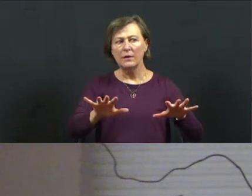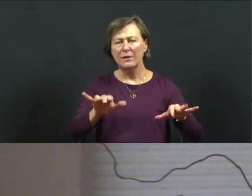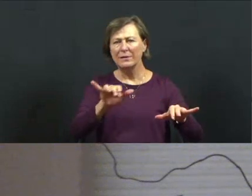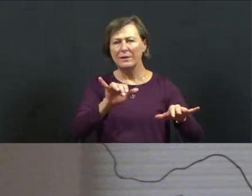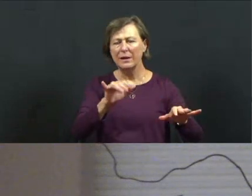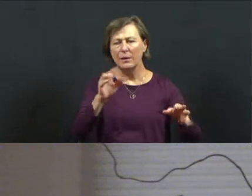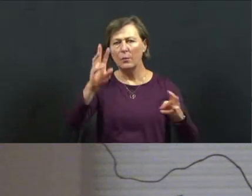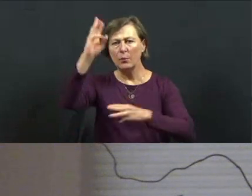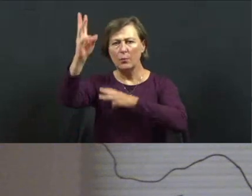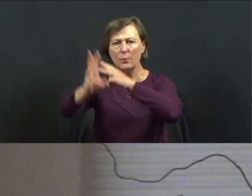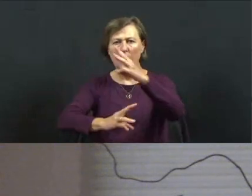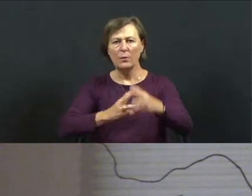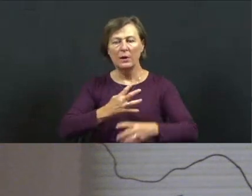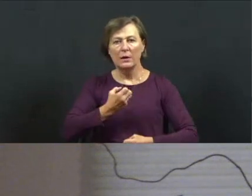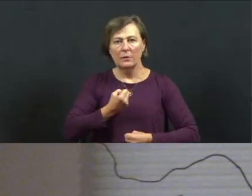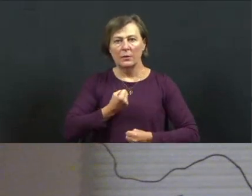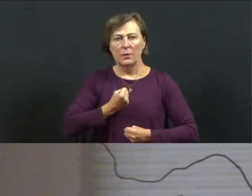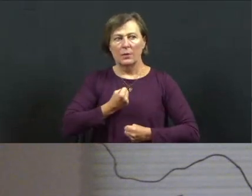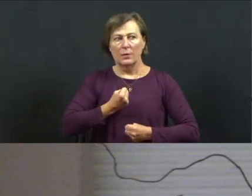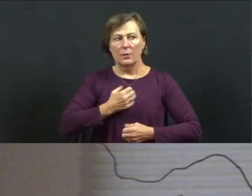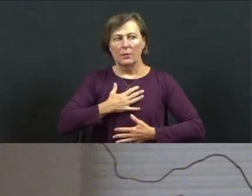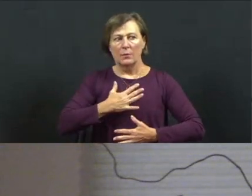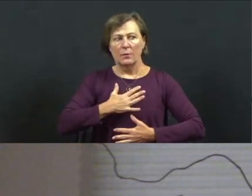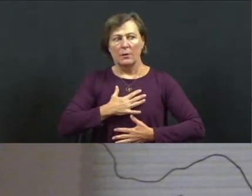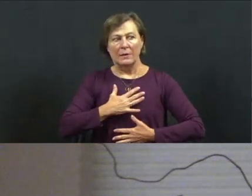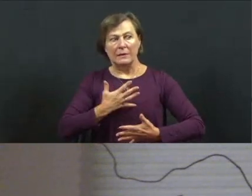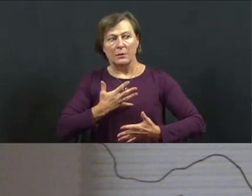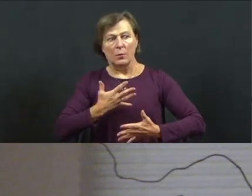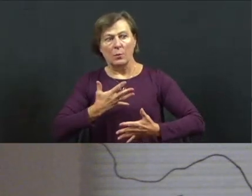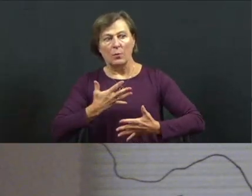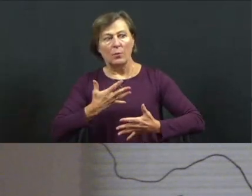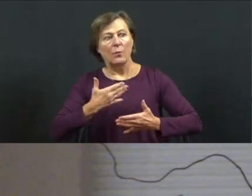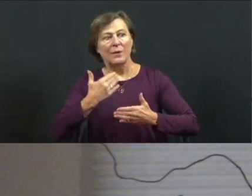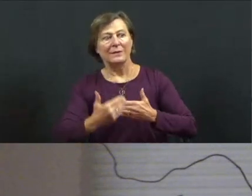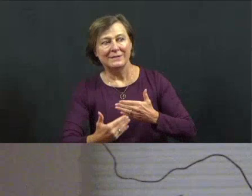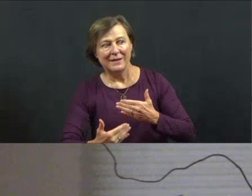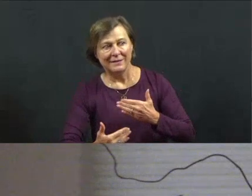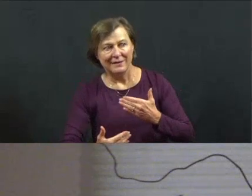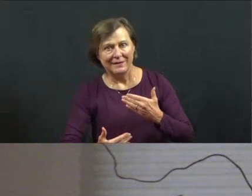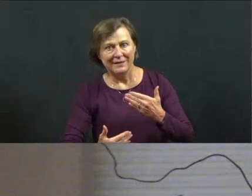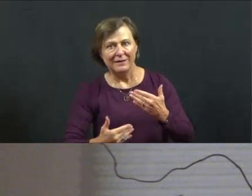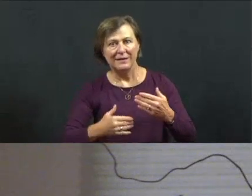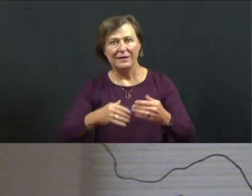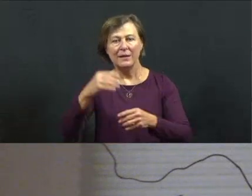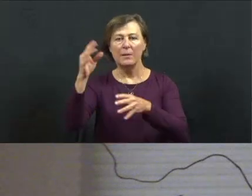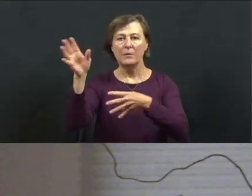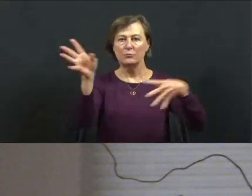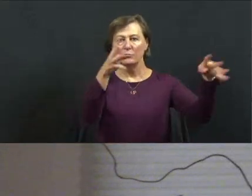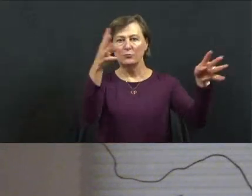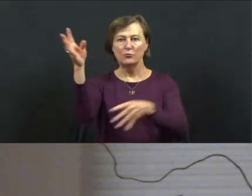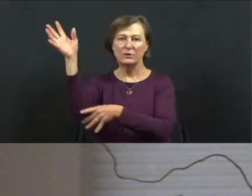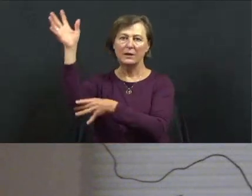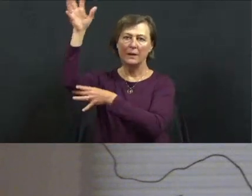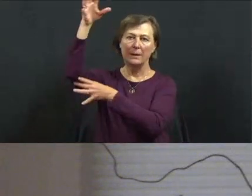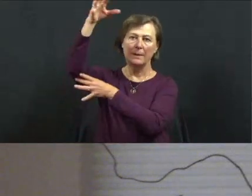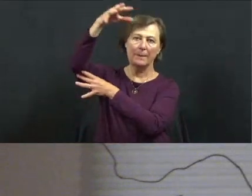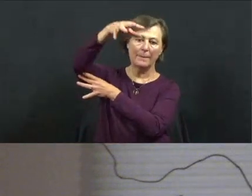anxiously awaiting what would happen next. The branches of the tree bent down as if welcoming him to come